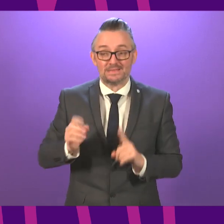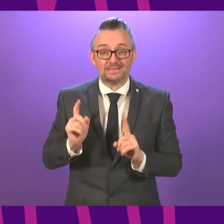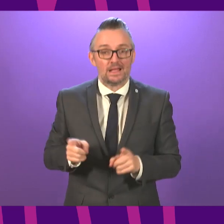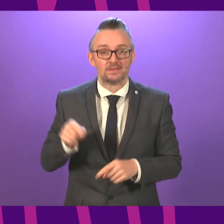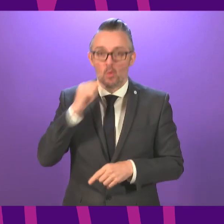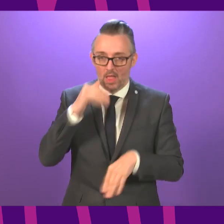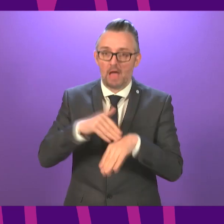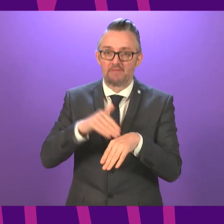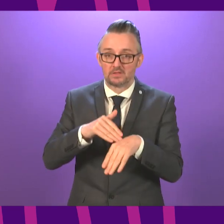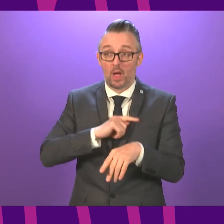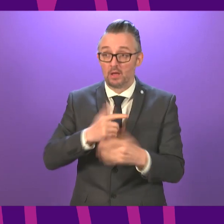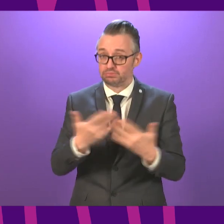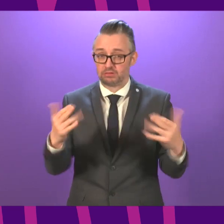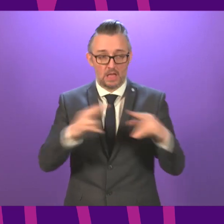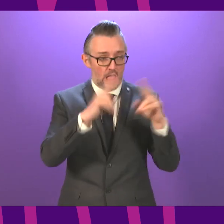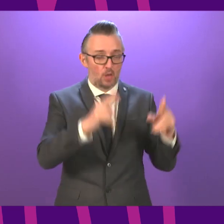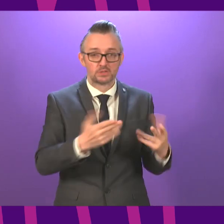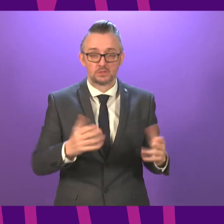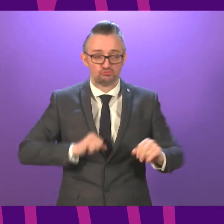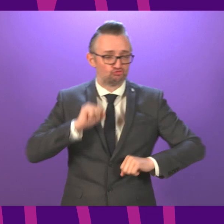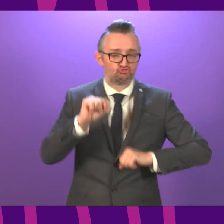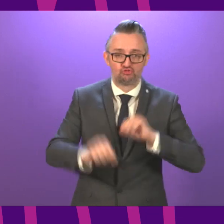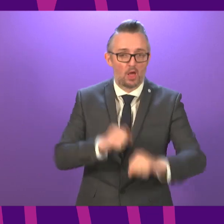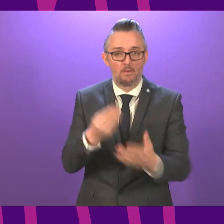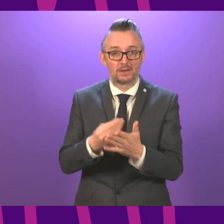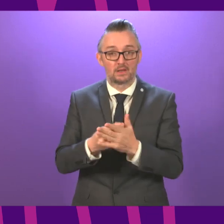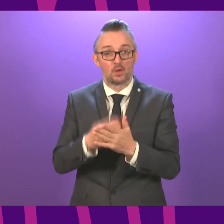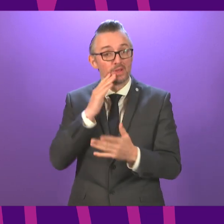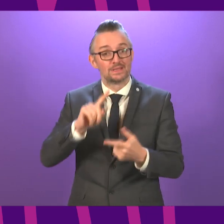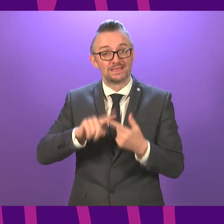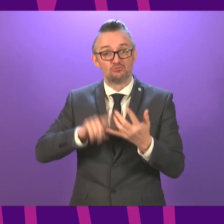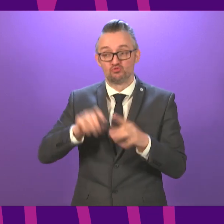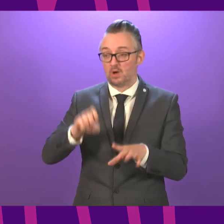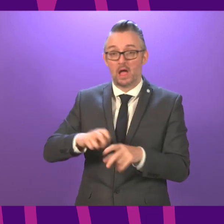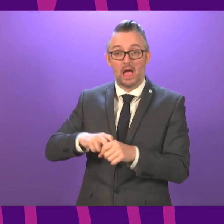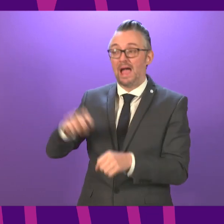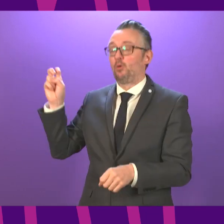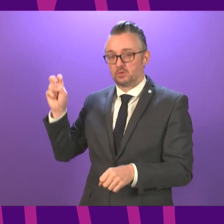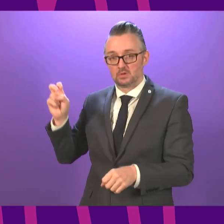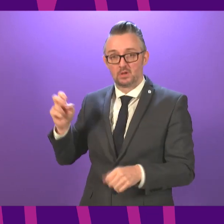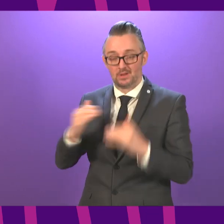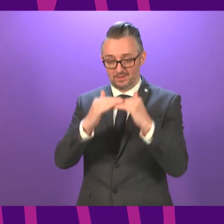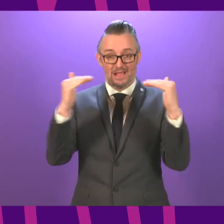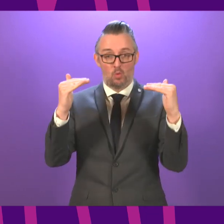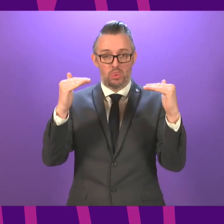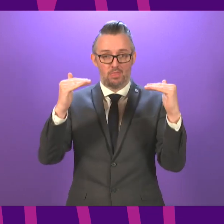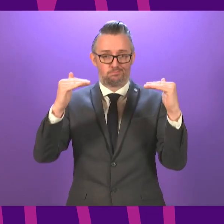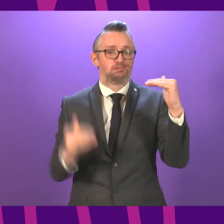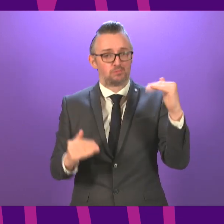will find life even harder after EU exit, with increasing inequalities and a greater demand on local government and the third sector. That is why the First Minister announced at